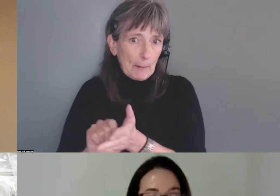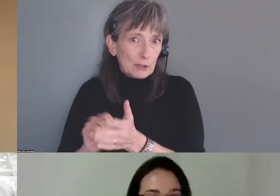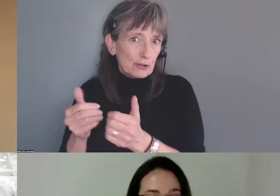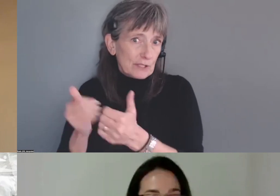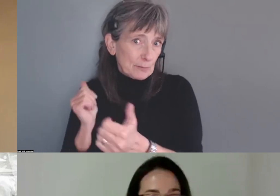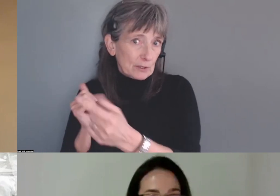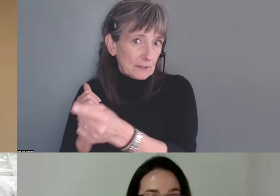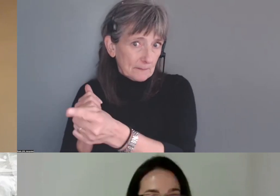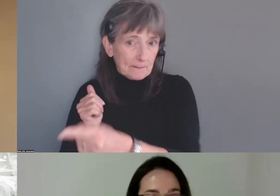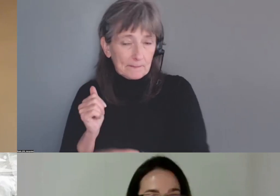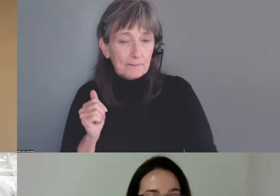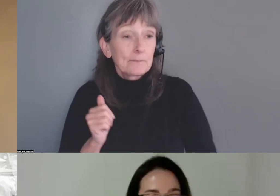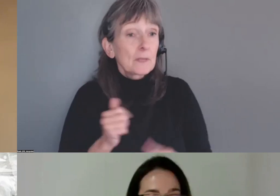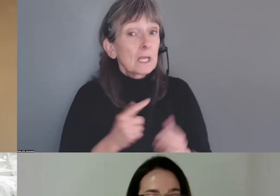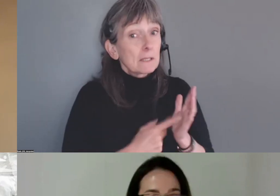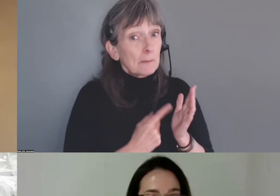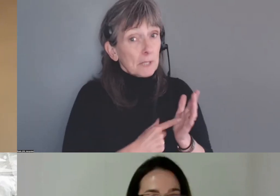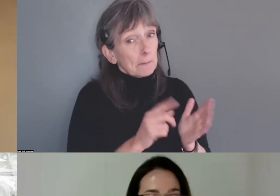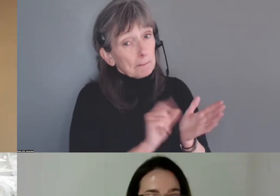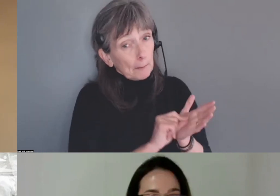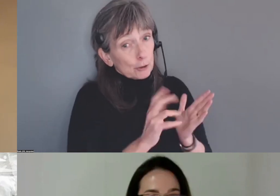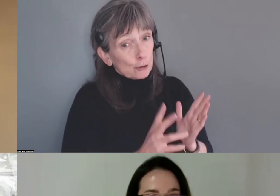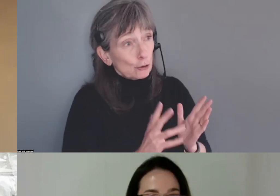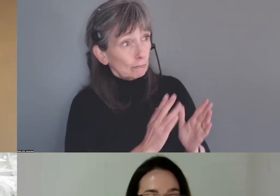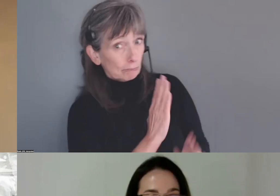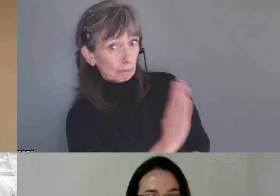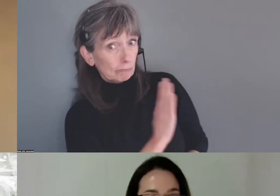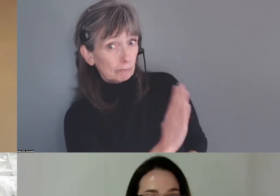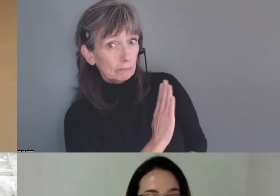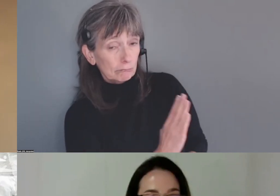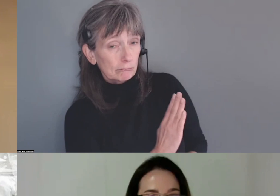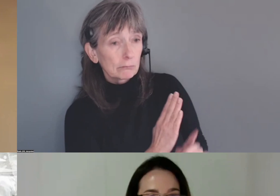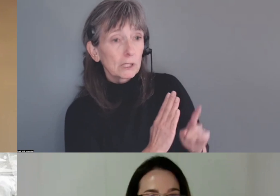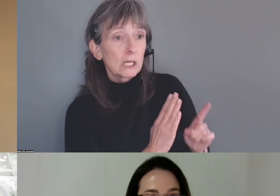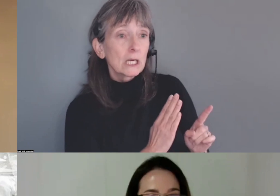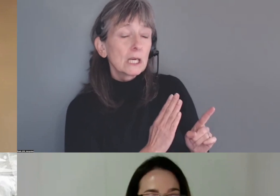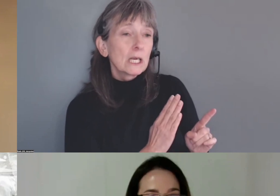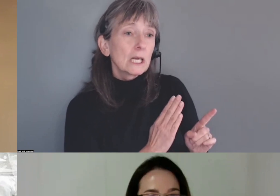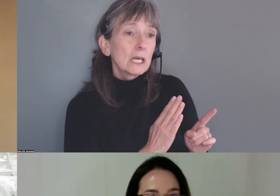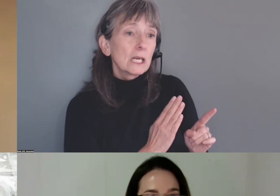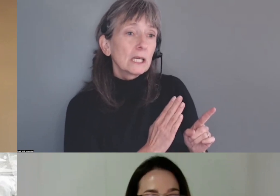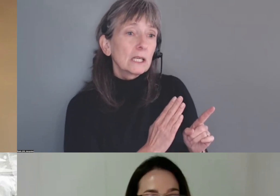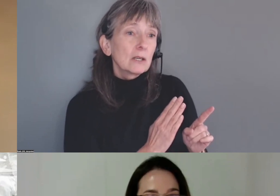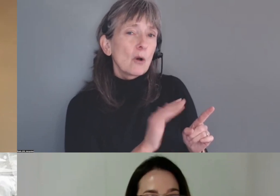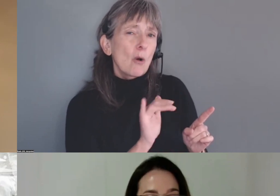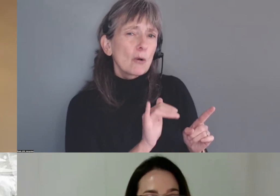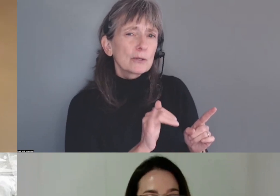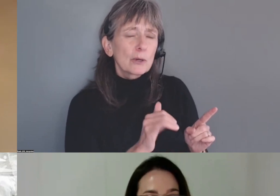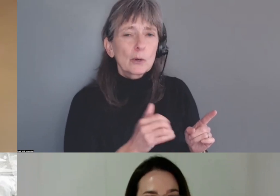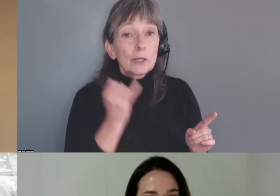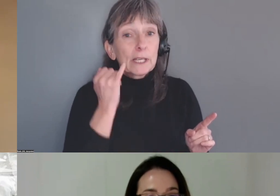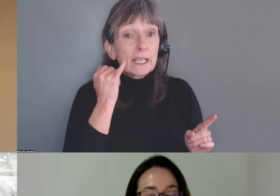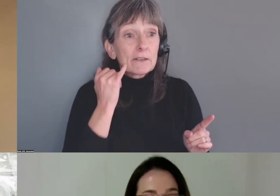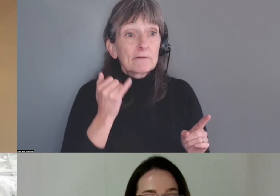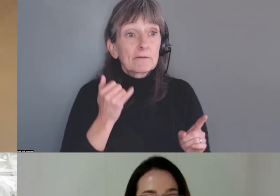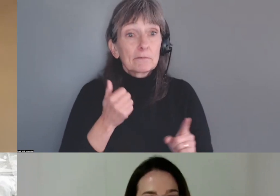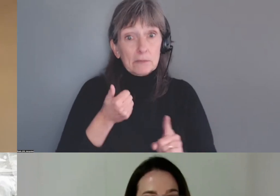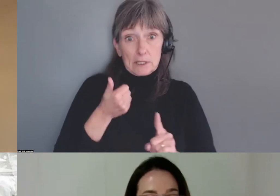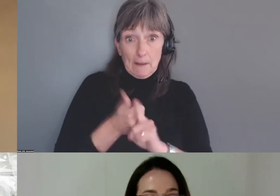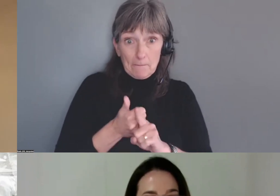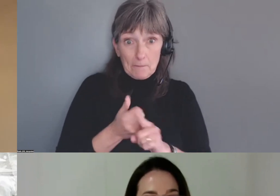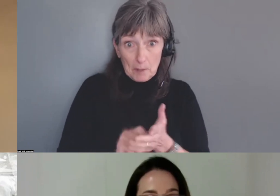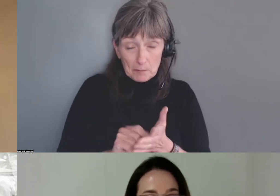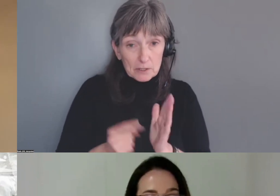with publishers directly. And often it's also a form of self-publishing when, for example, a tech